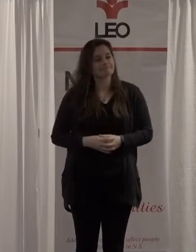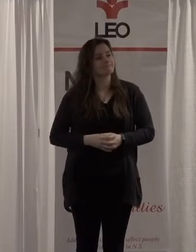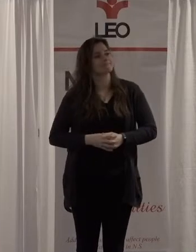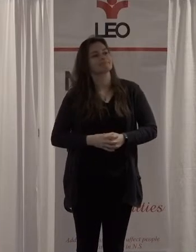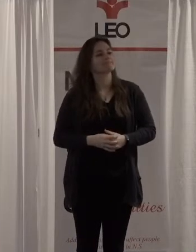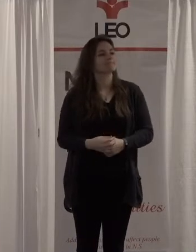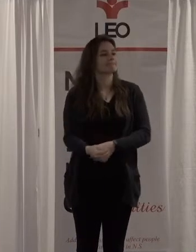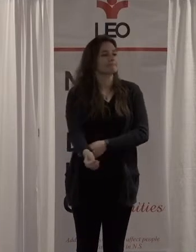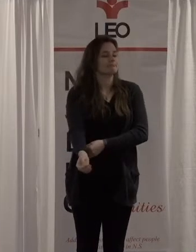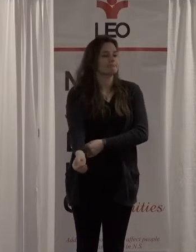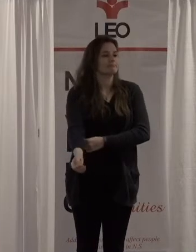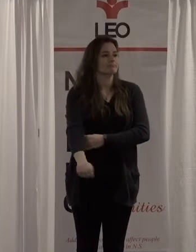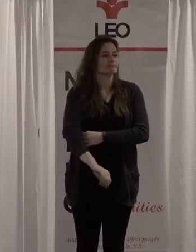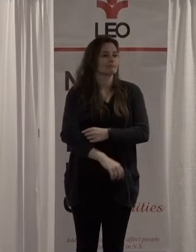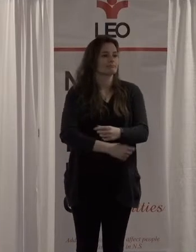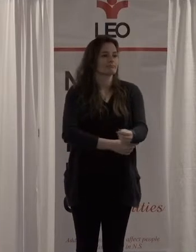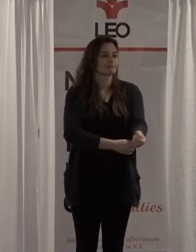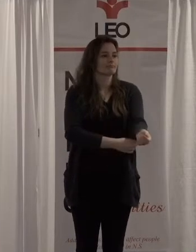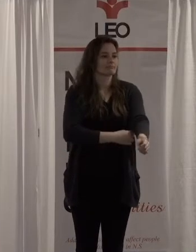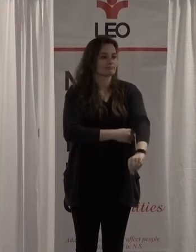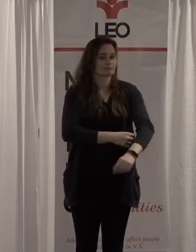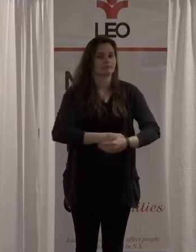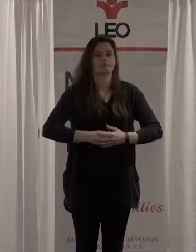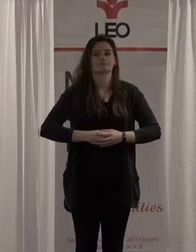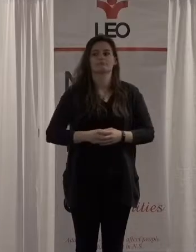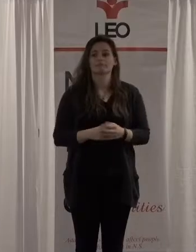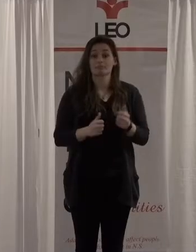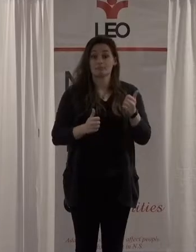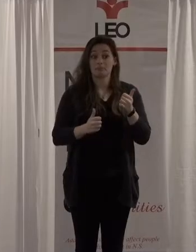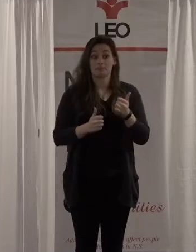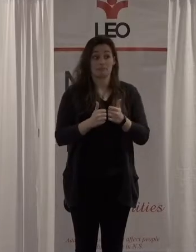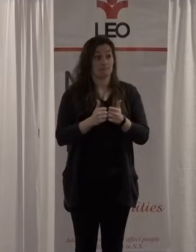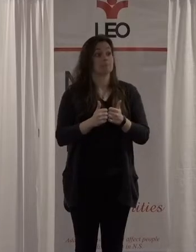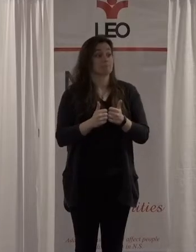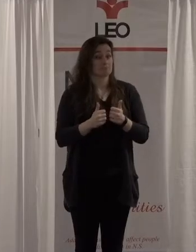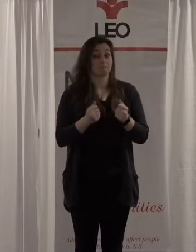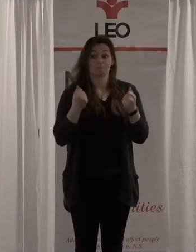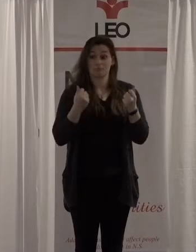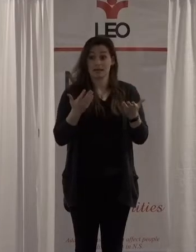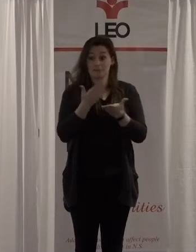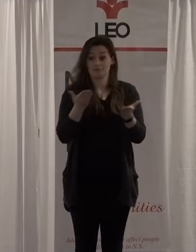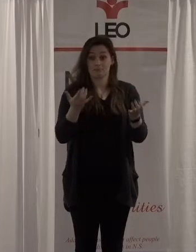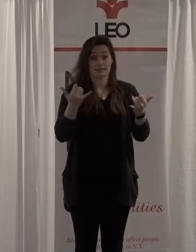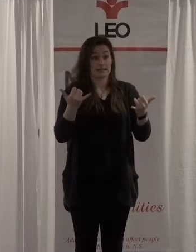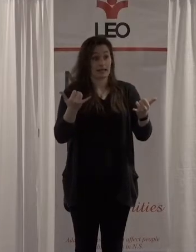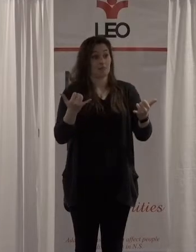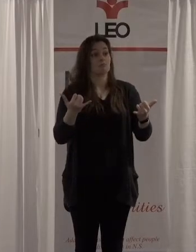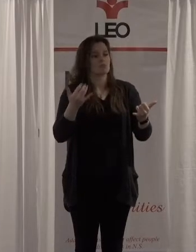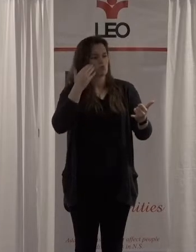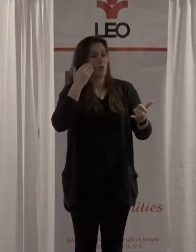AND WE DO THIS, MANY OF YOU ARE IN THE ROOM HERE TODAY, BY WORKING COLLABORATIVELY ACROSS SECTORS